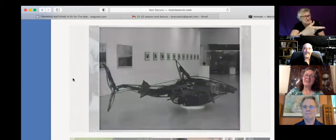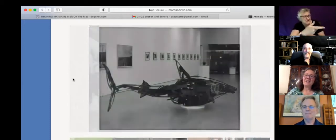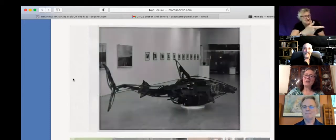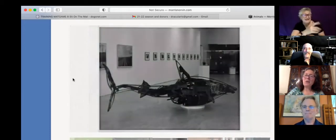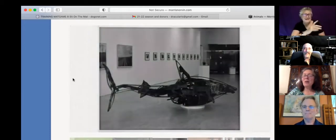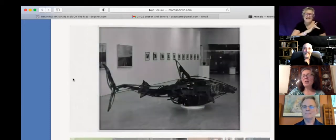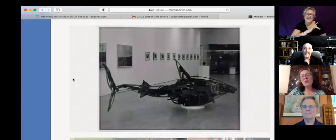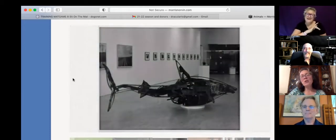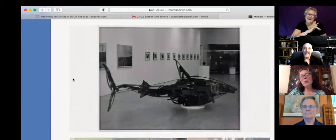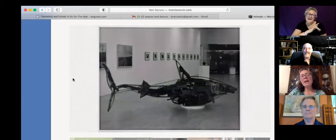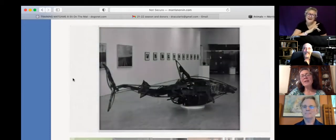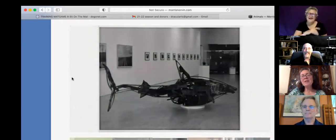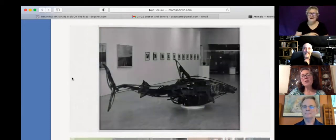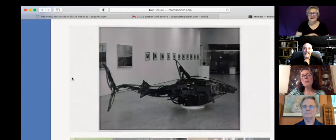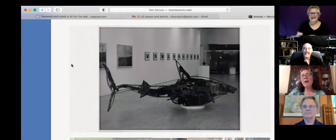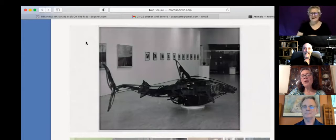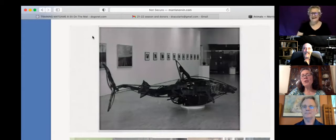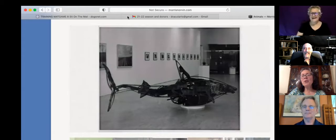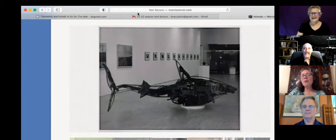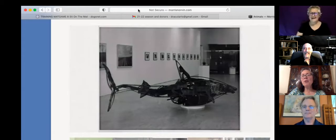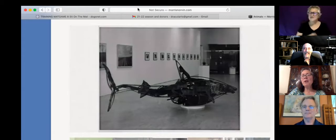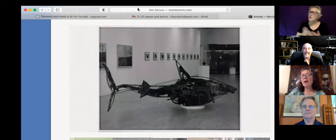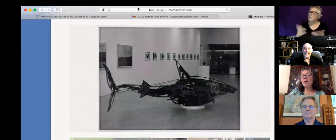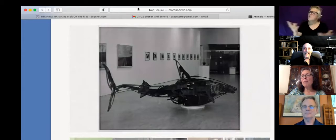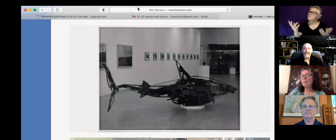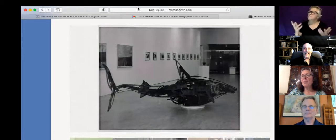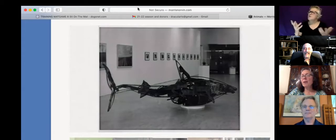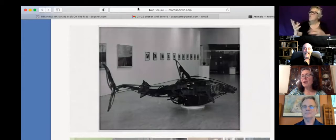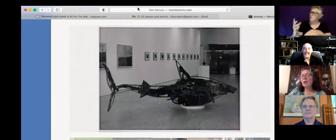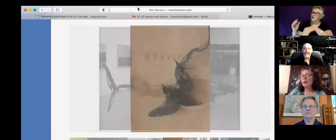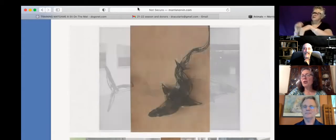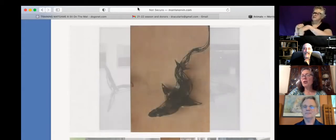There's so much... So what has inspired your different, um, your different